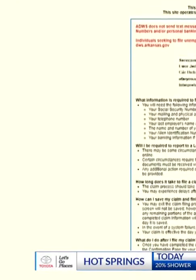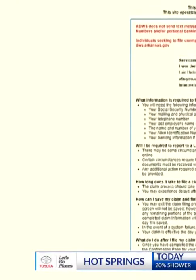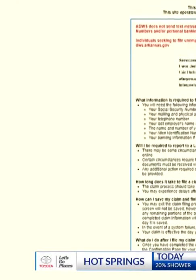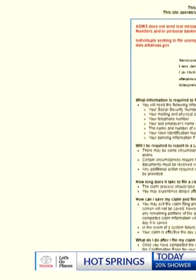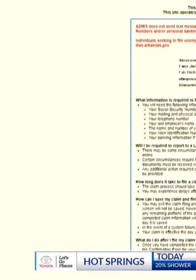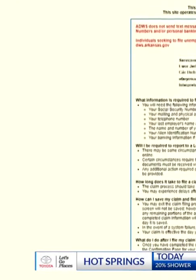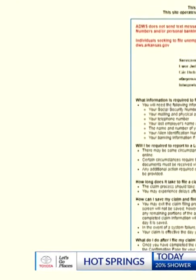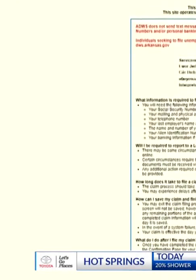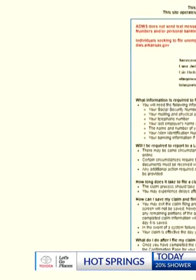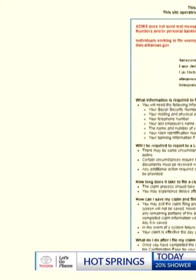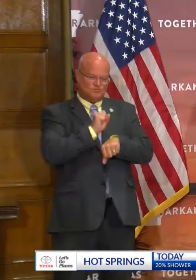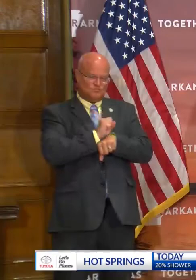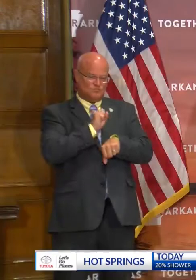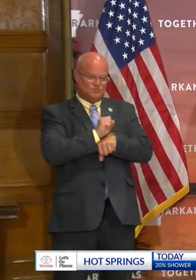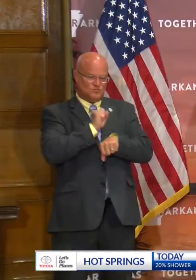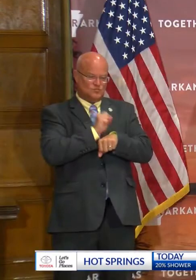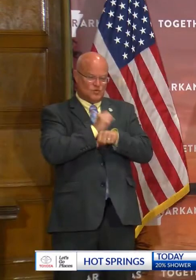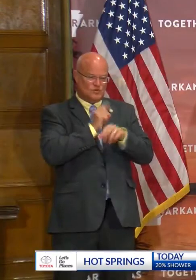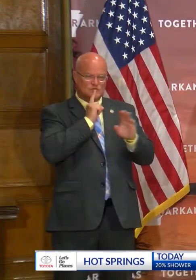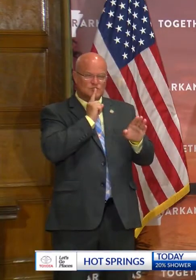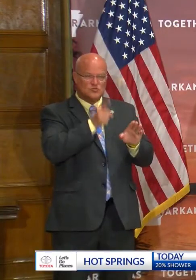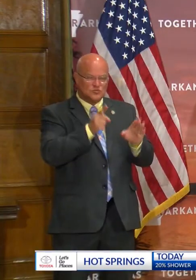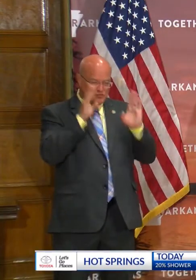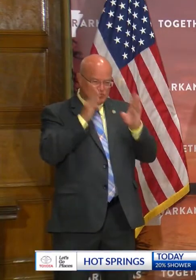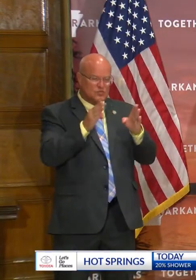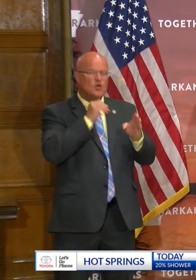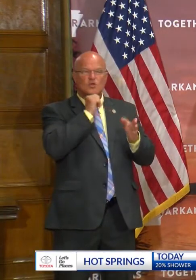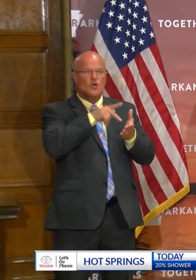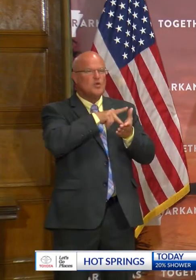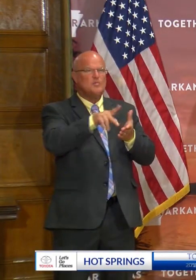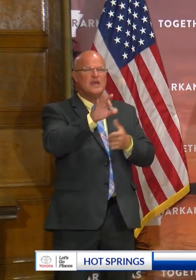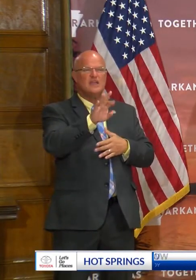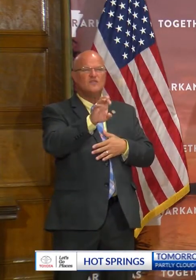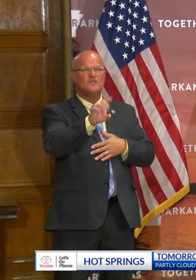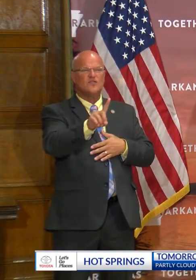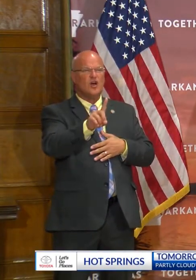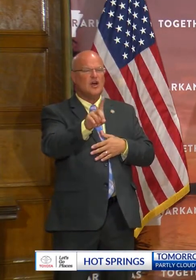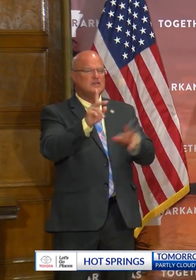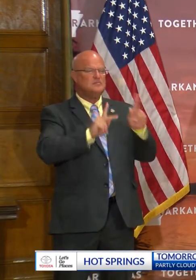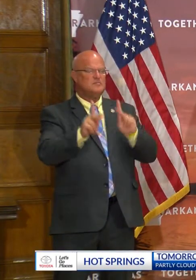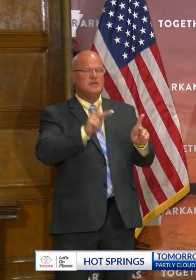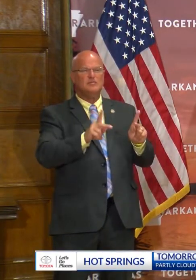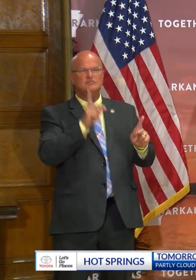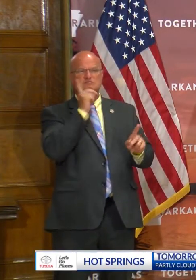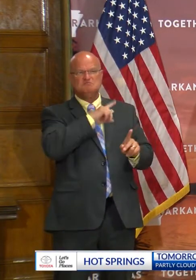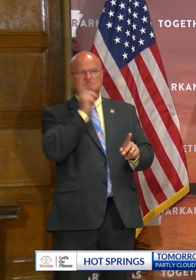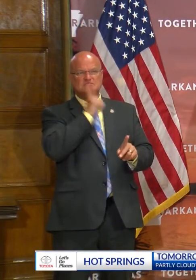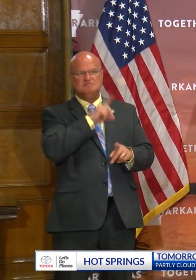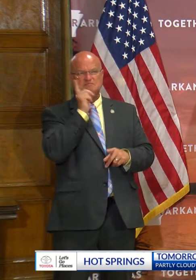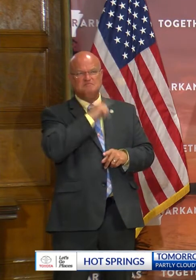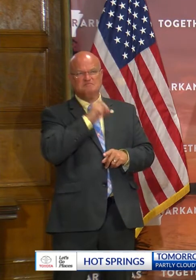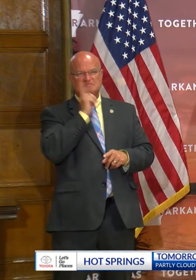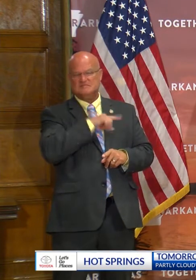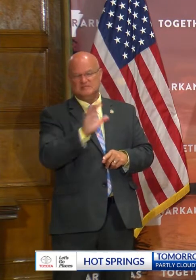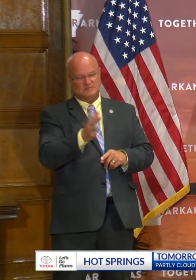THE STATE TWFOLD... MIKE PRESTON, SECRETARY OF COMMERCE Because one, we don't want to pay claims to those who are fraudsters who have claimed it, the other side is that if we pay that when the Federal